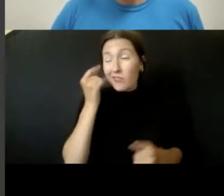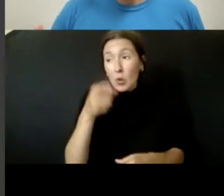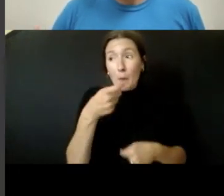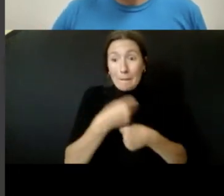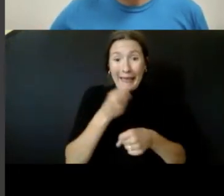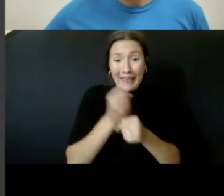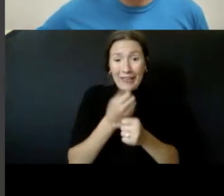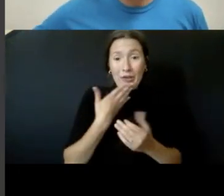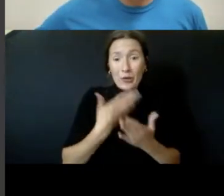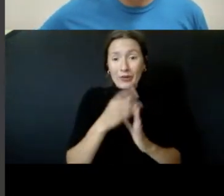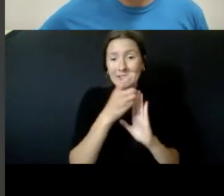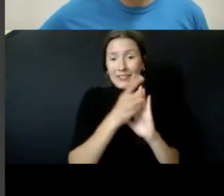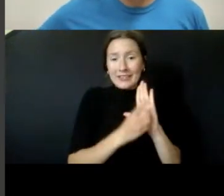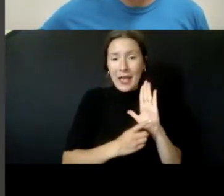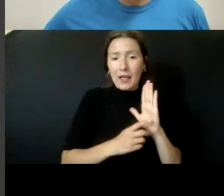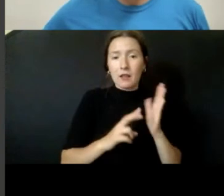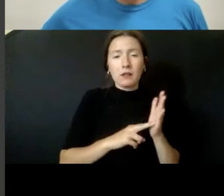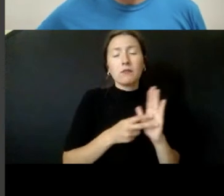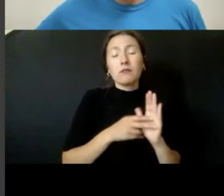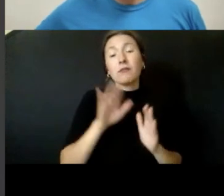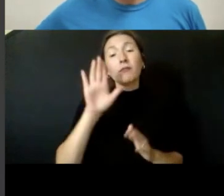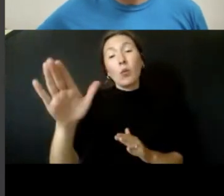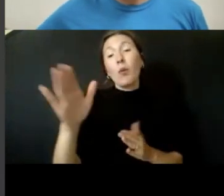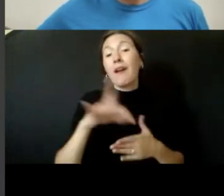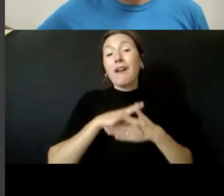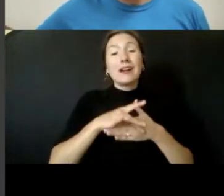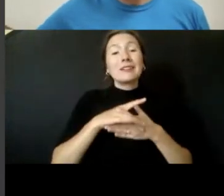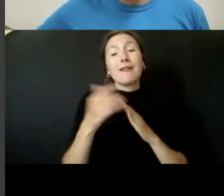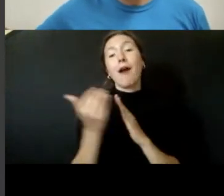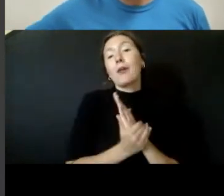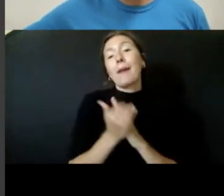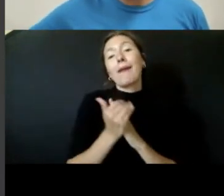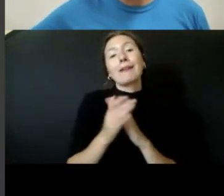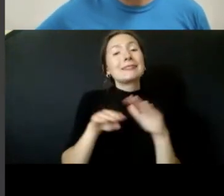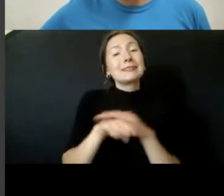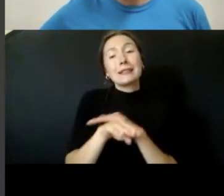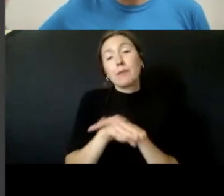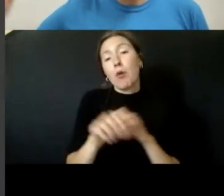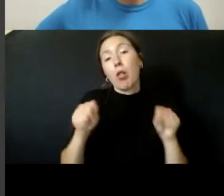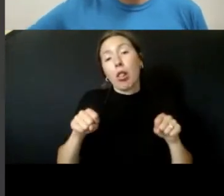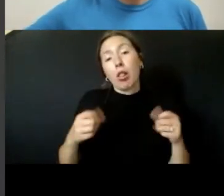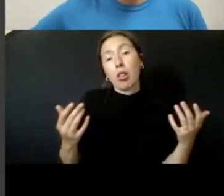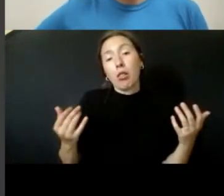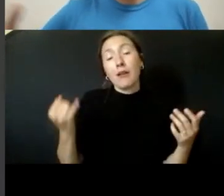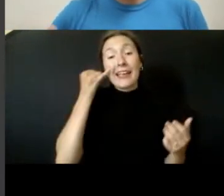on you so so do the work to to to research and the resources that and read susie's book